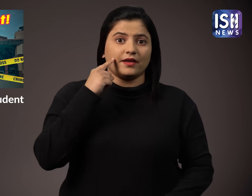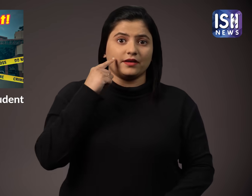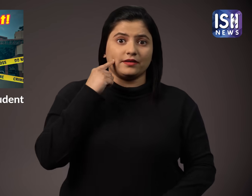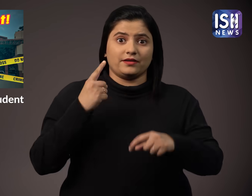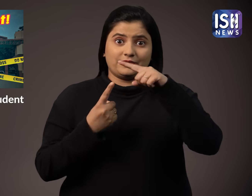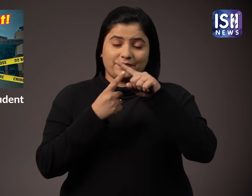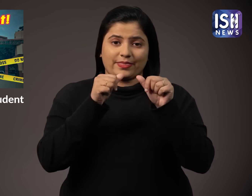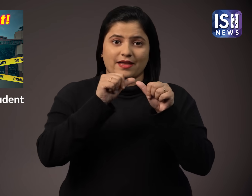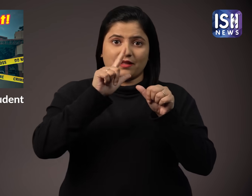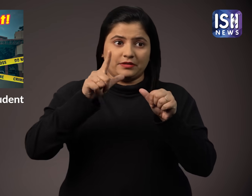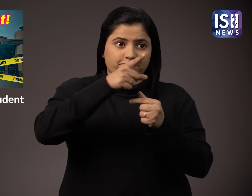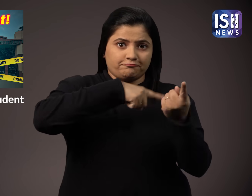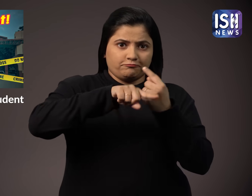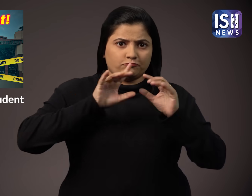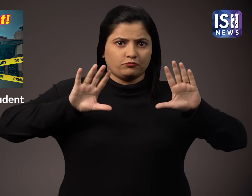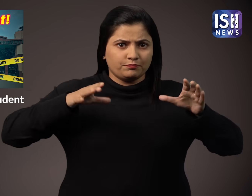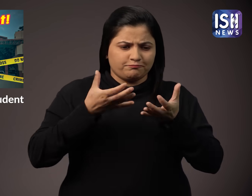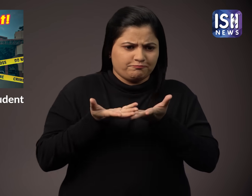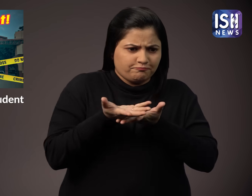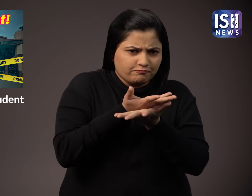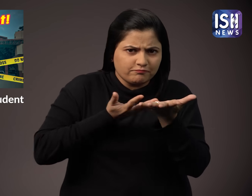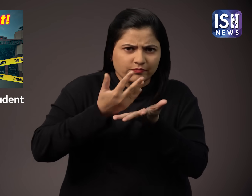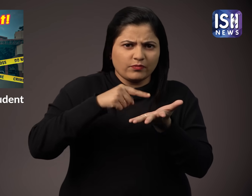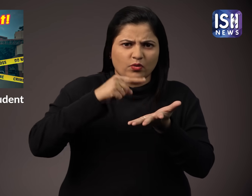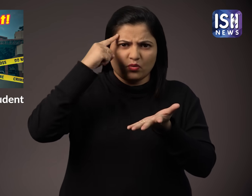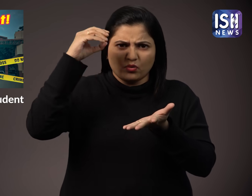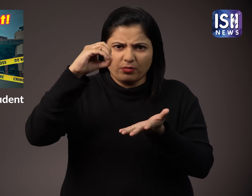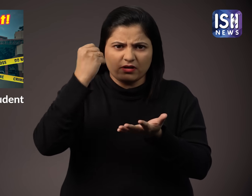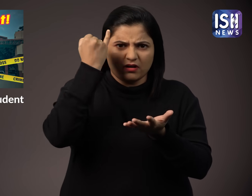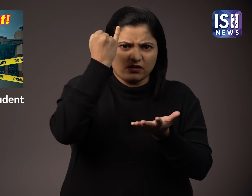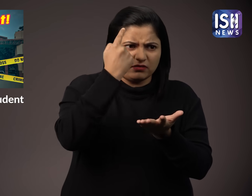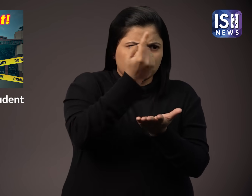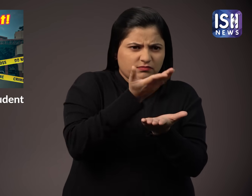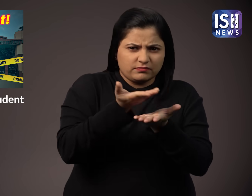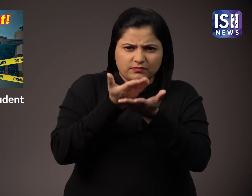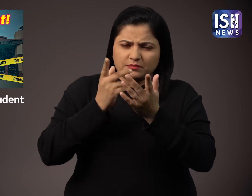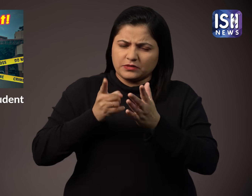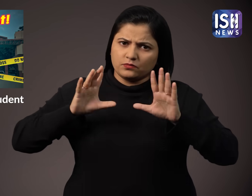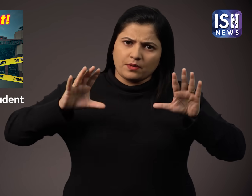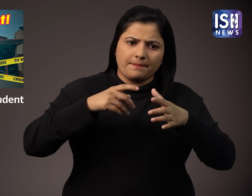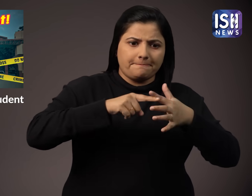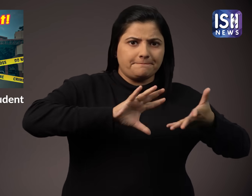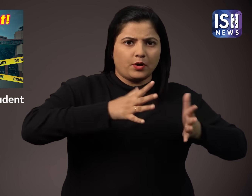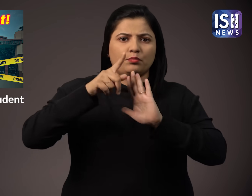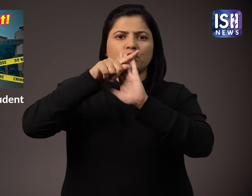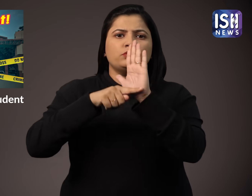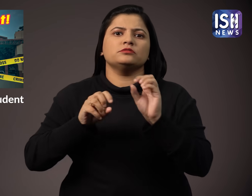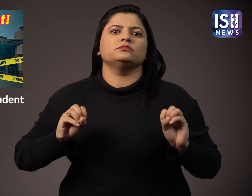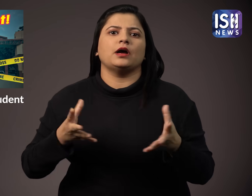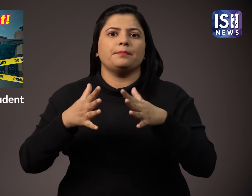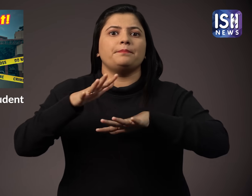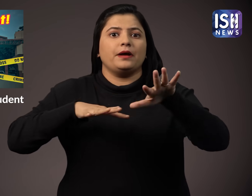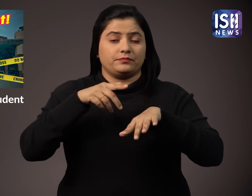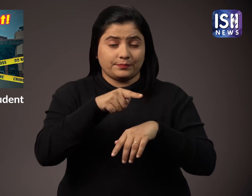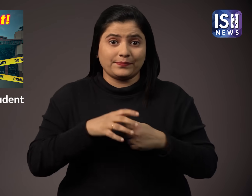IIIT Allahabad had a major discussion where all the officials shared their opinions and finally made a slew of measures.